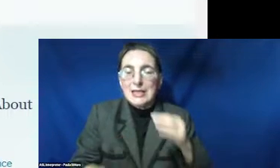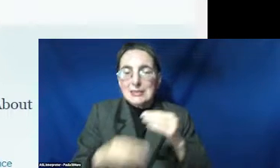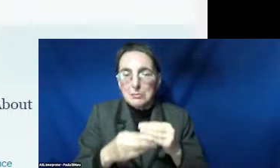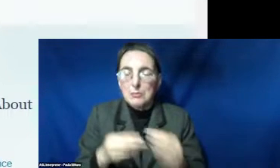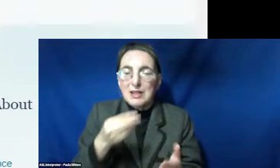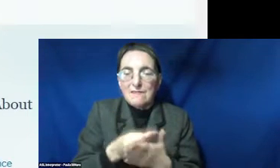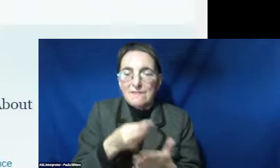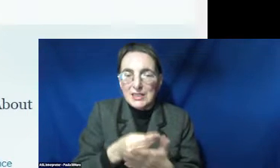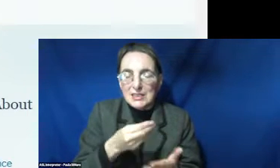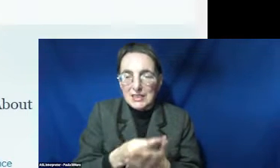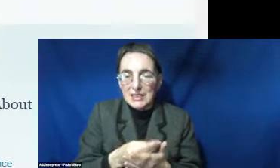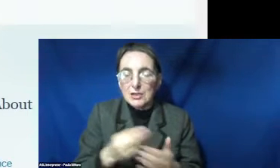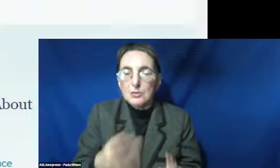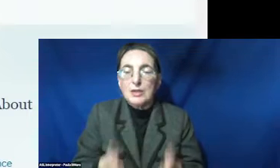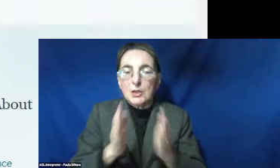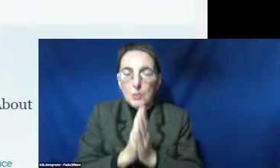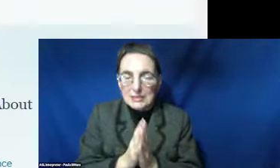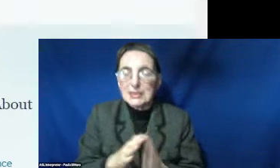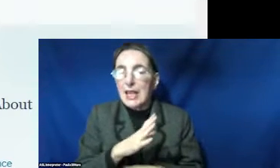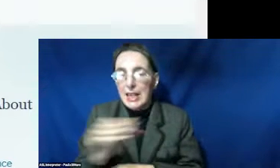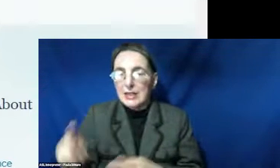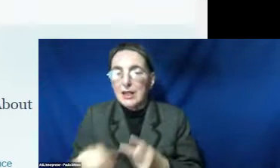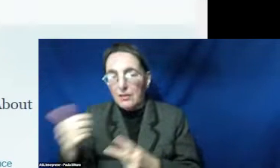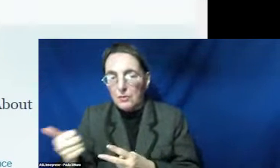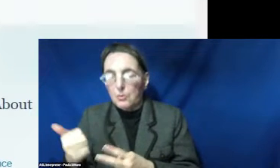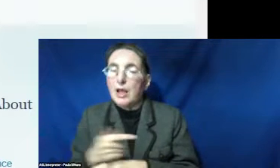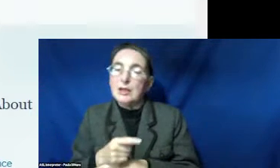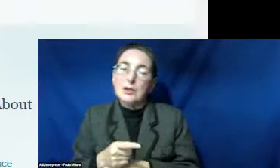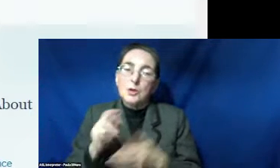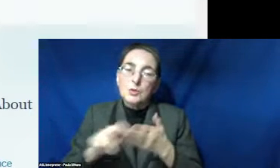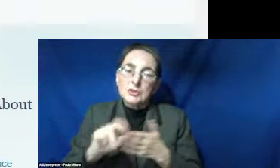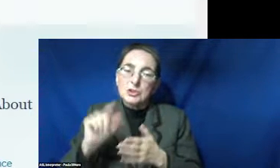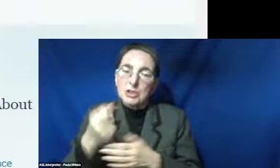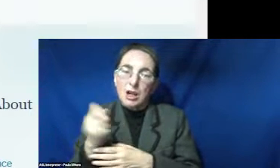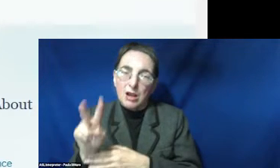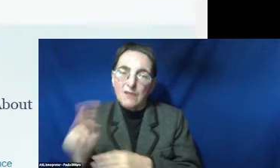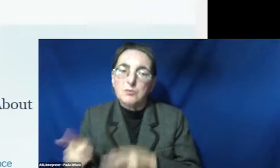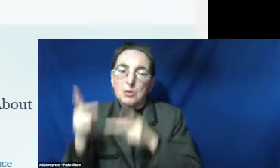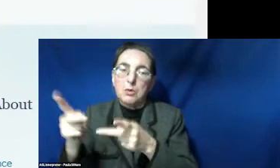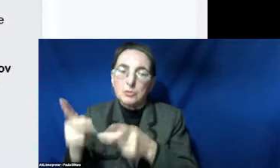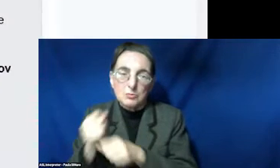Submission and Research.gov Proposal Preparation Submission. So depending on what you're looking for, click on these.